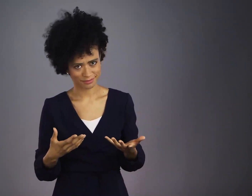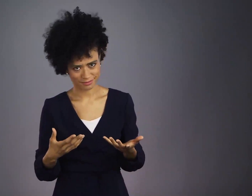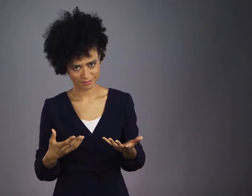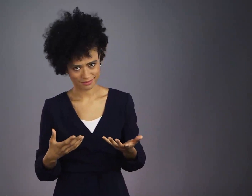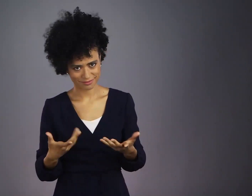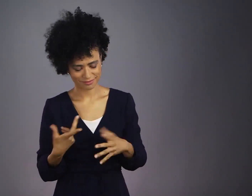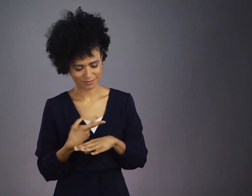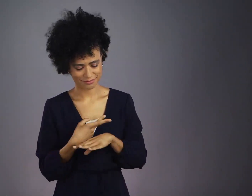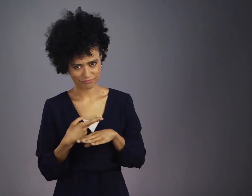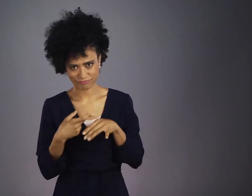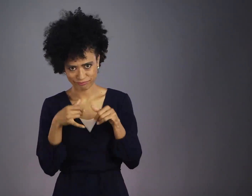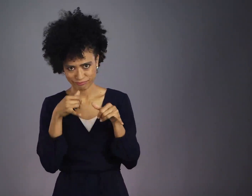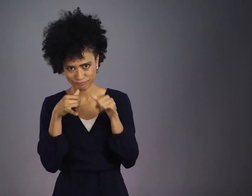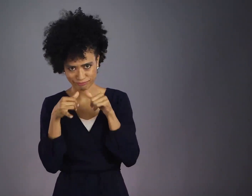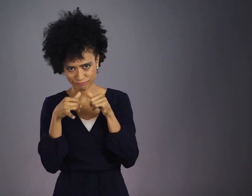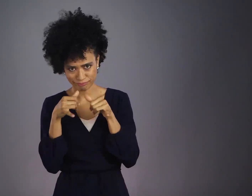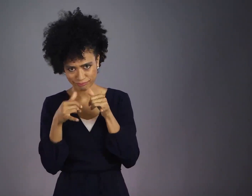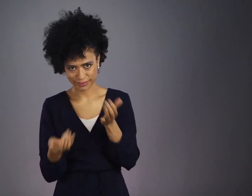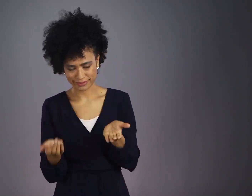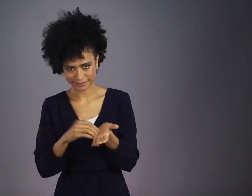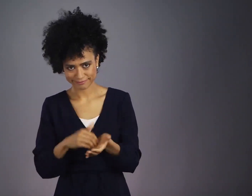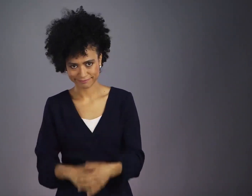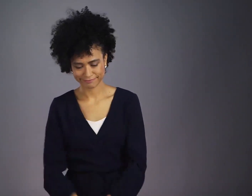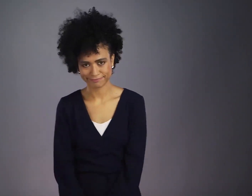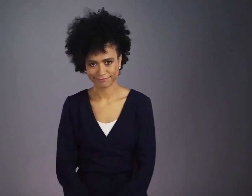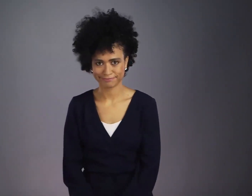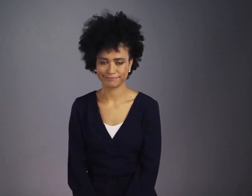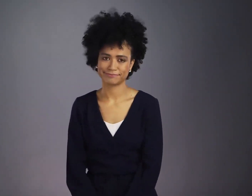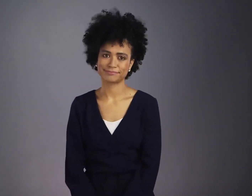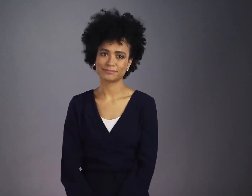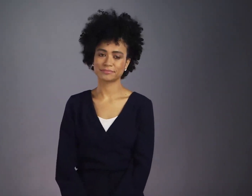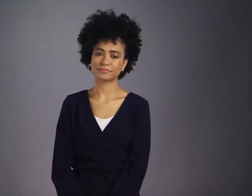for we are liable to drink if we are afraid to face them.